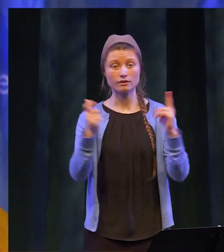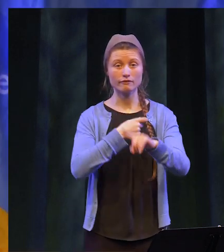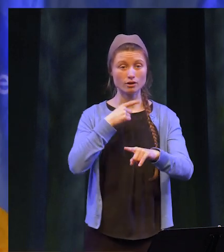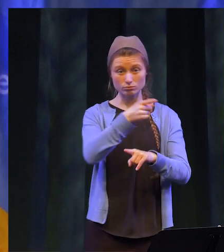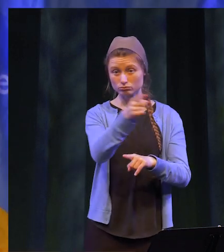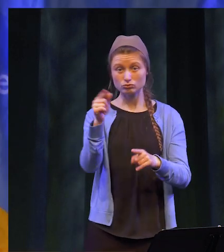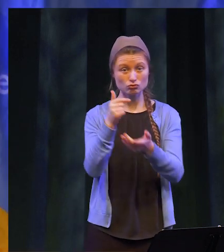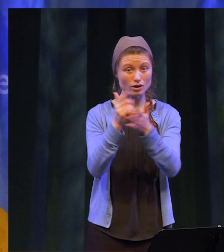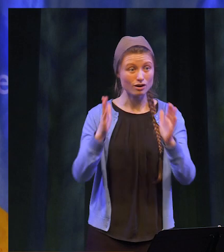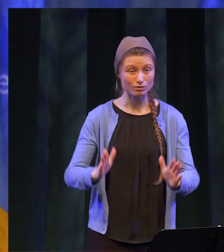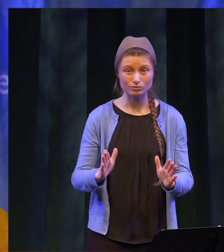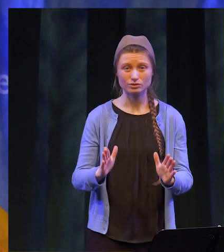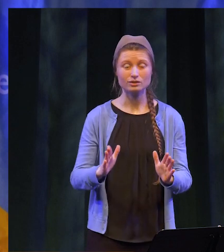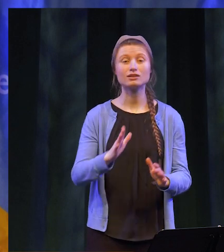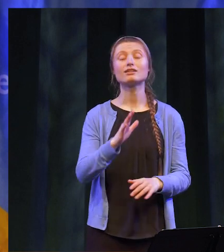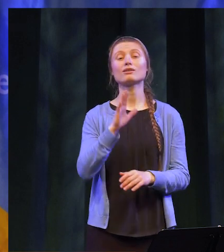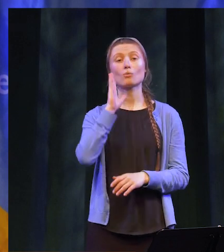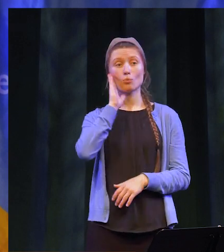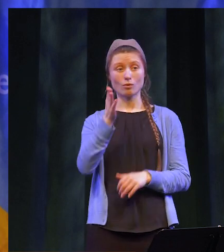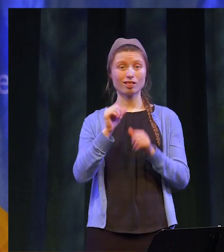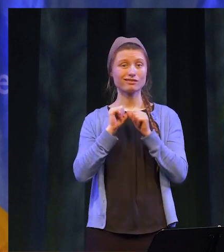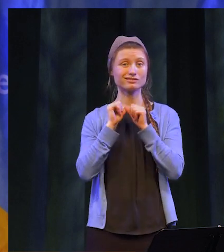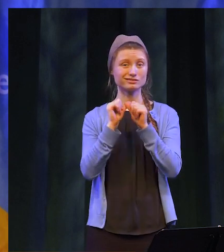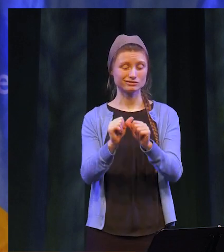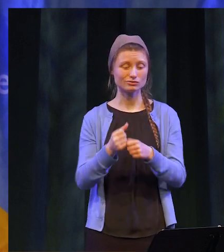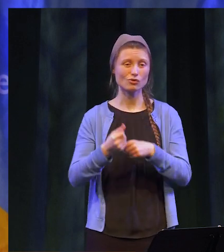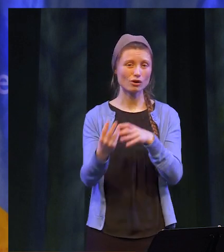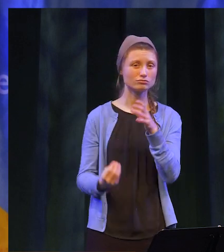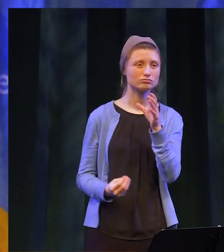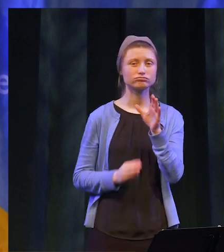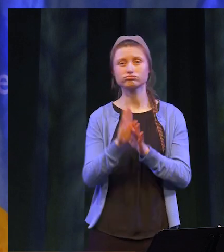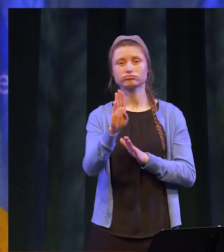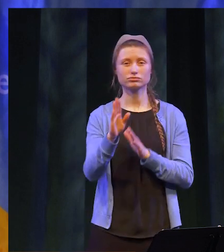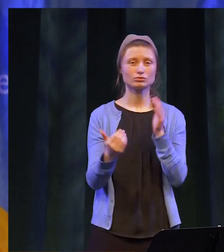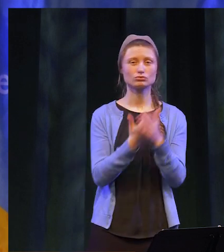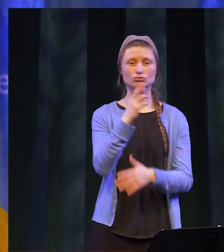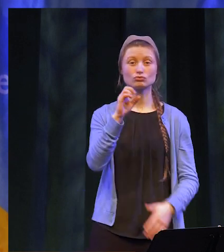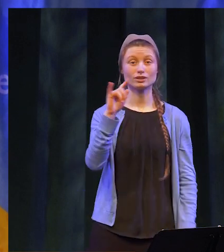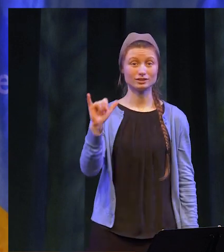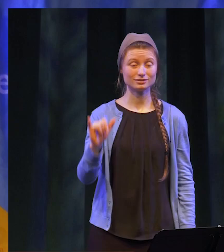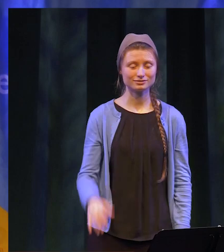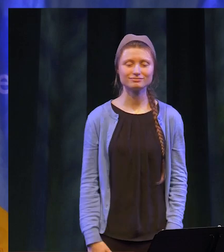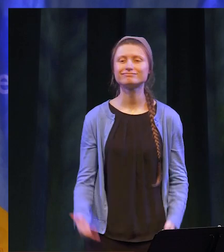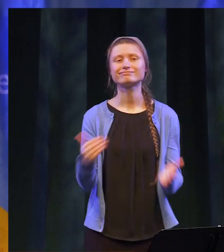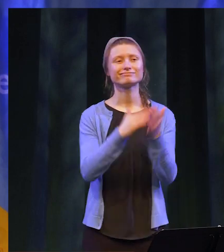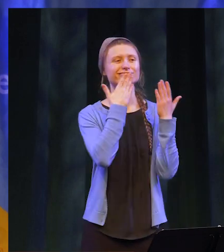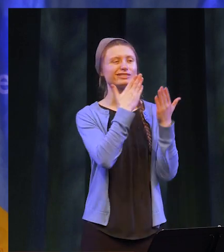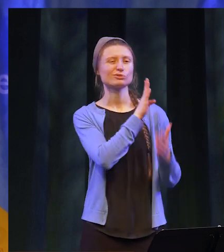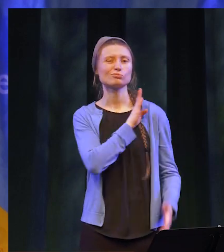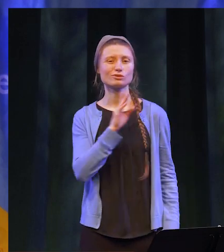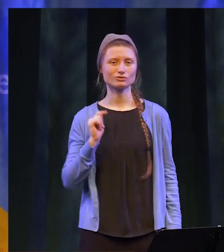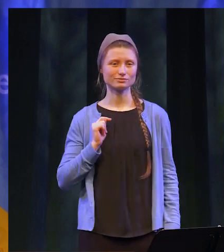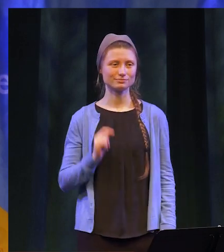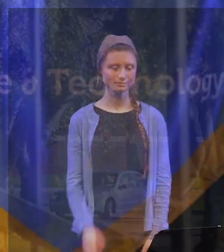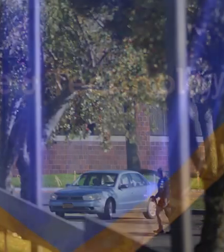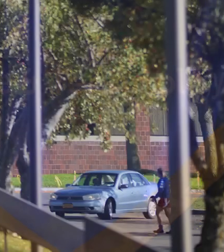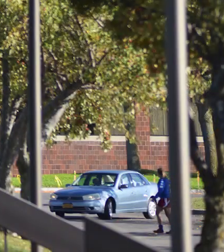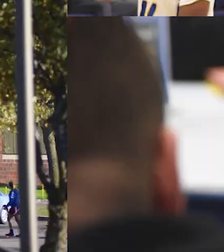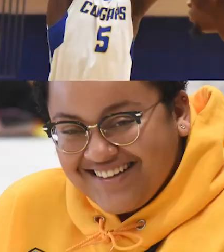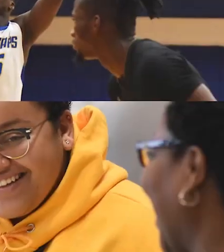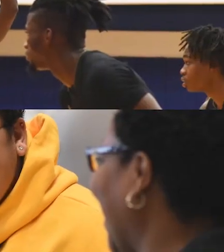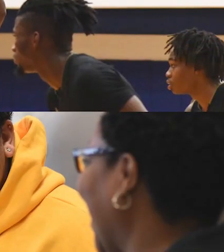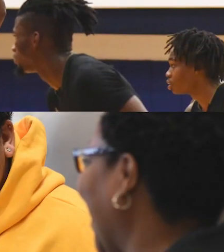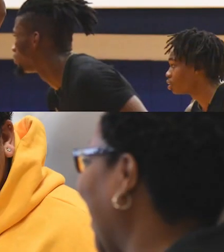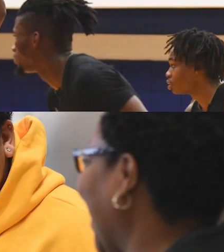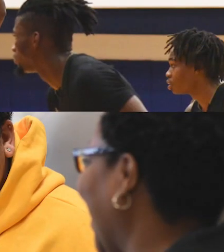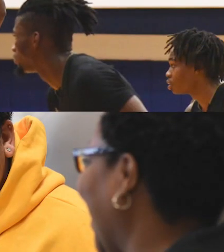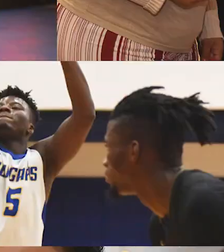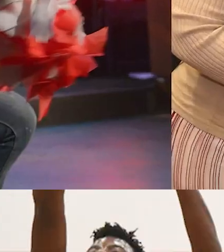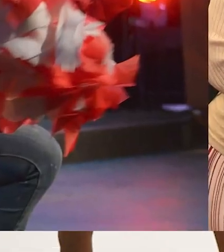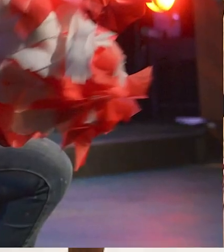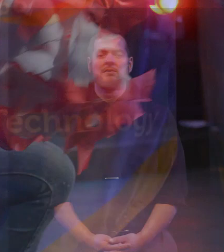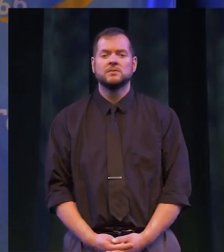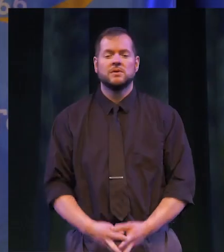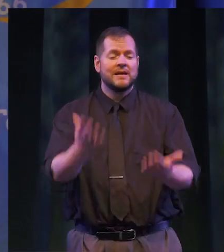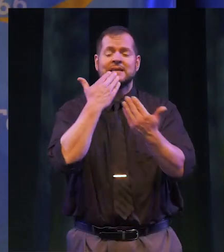of this college are and will be the drivers of this reality.